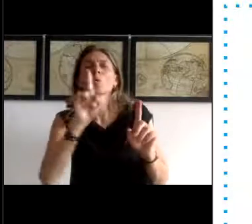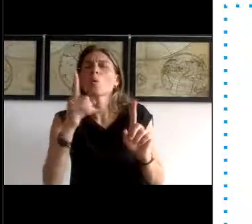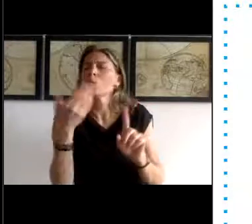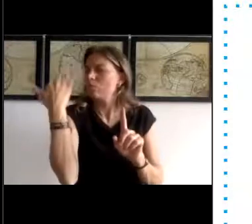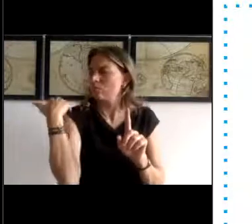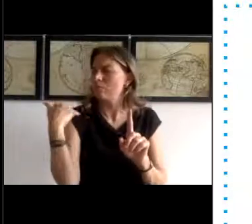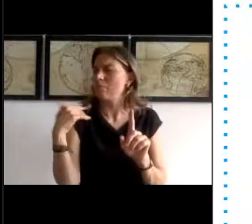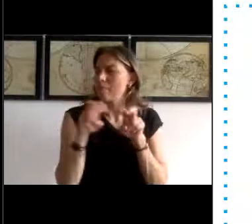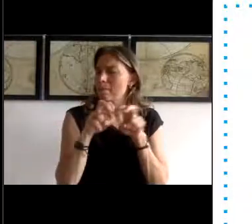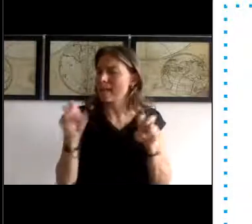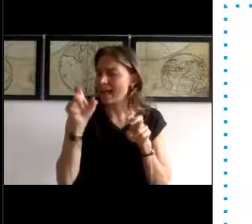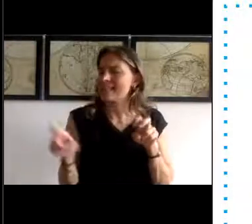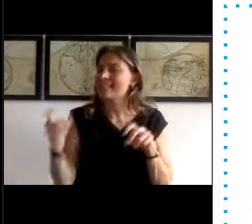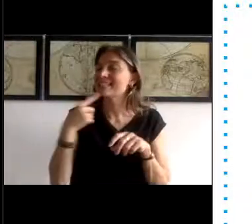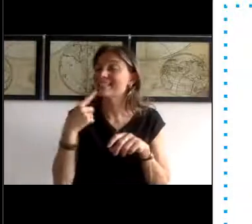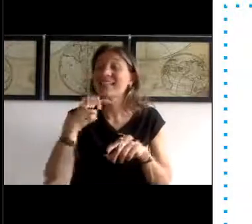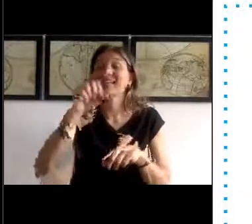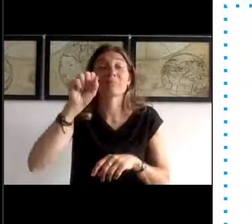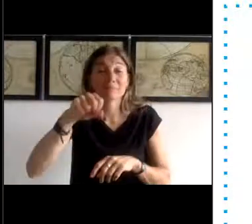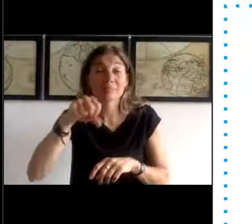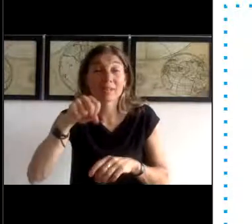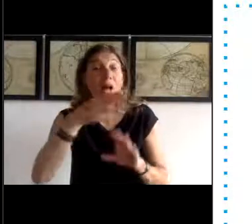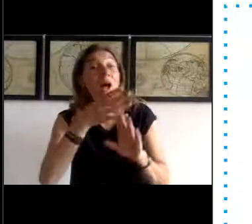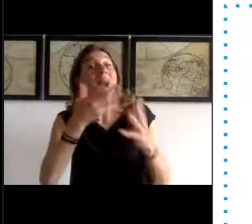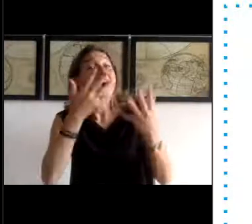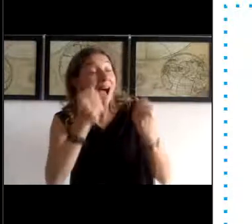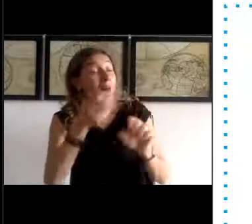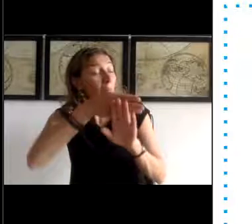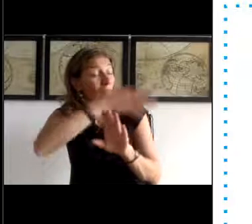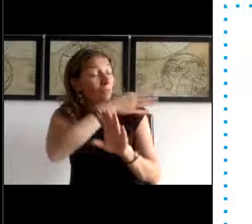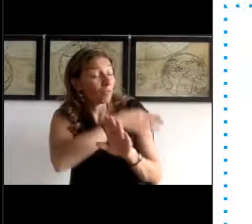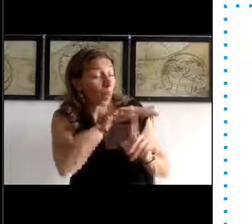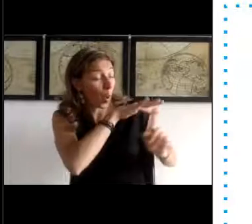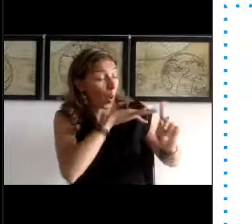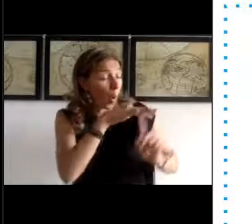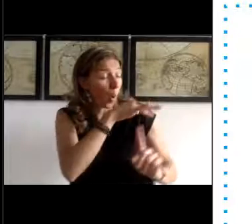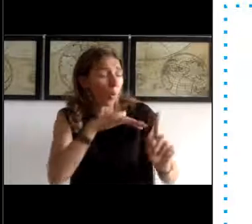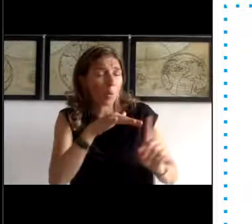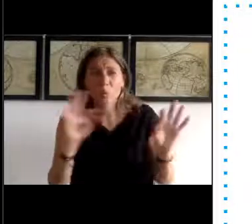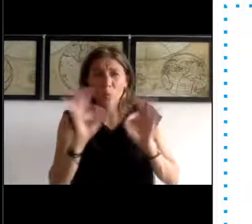the essence of the programme based on physical mobility